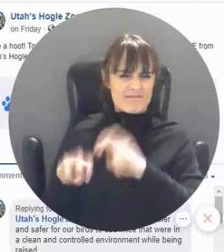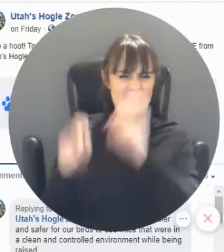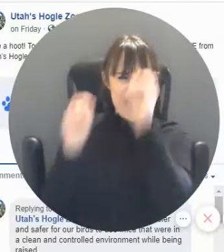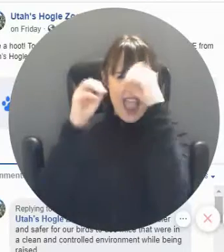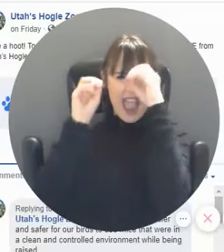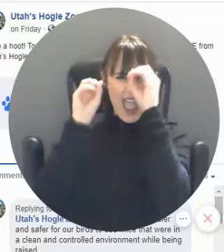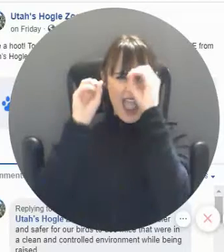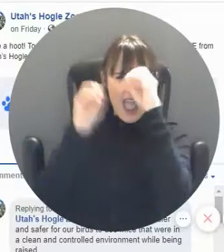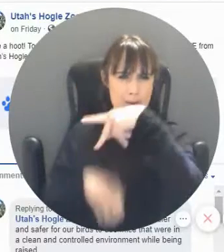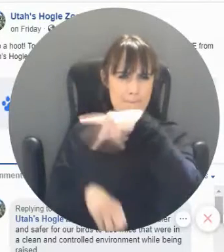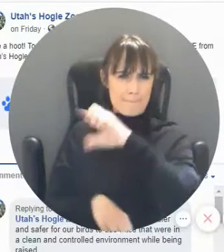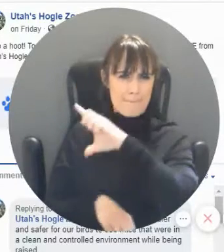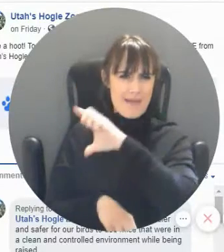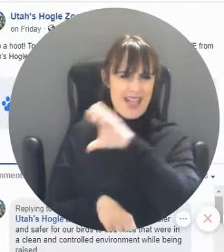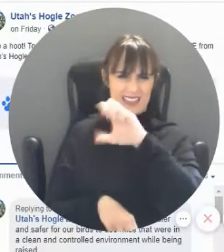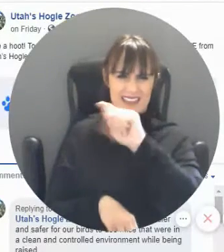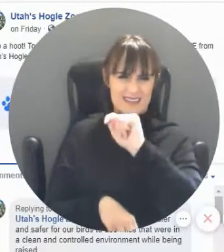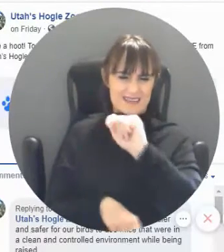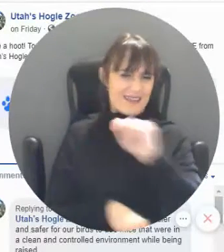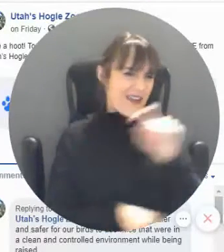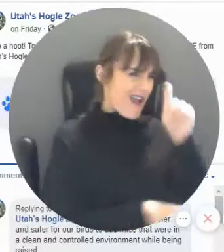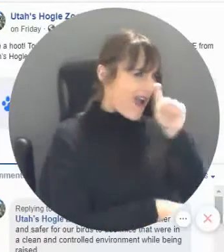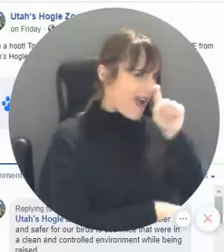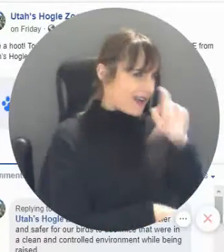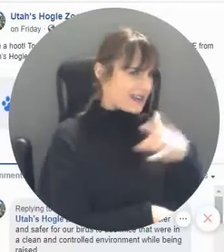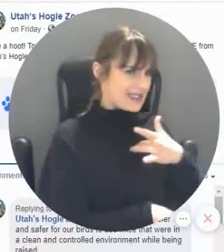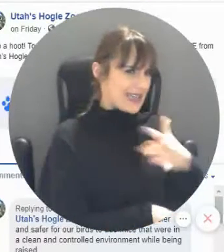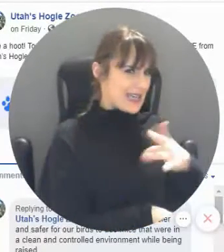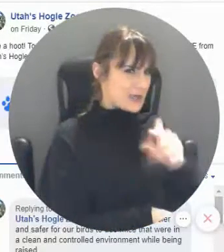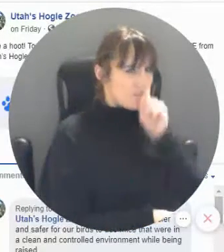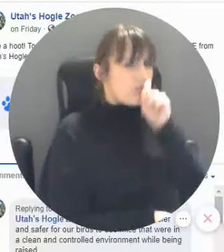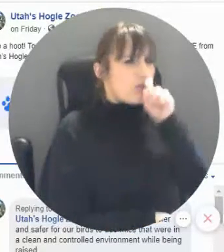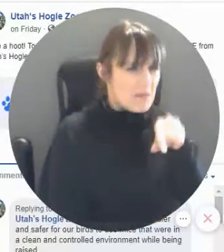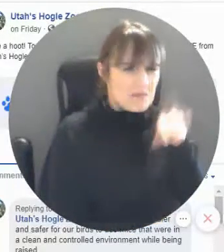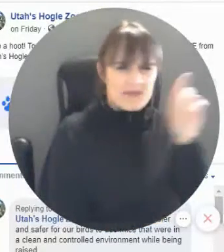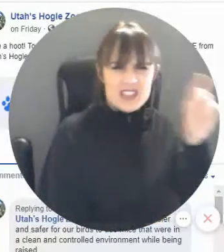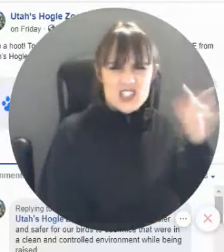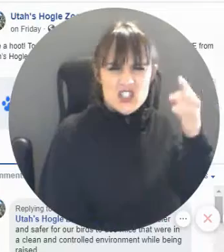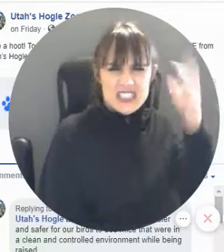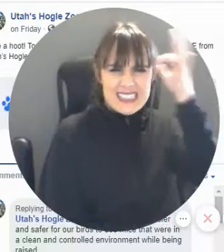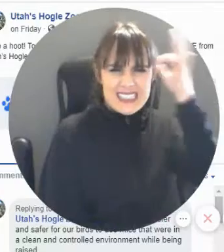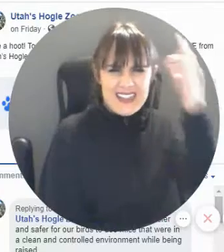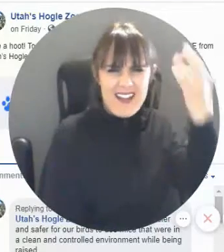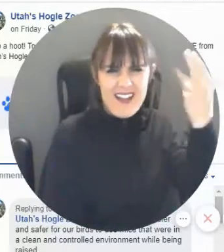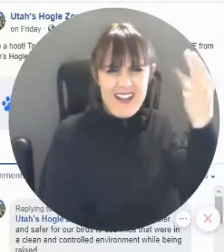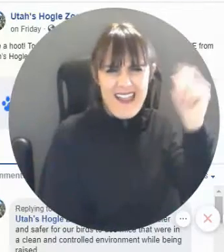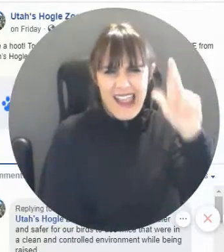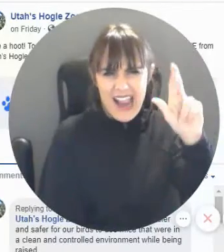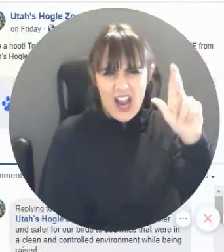Which are usually dark .... .. So that's a bit about the biology of...